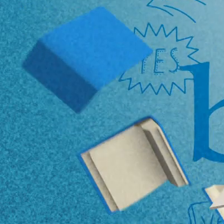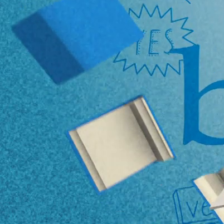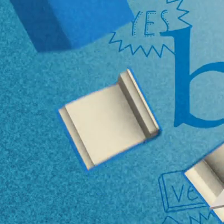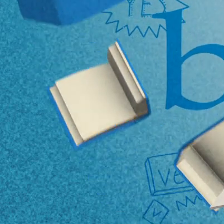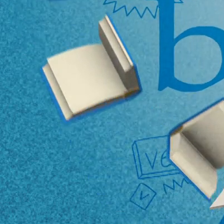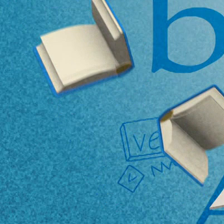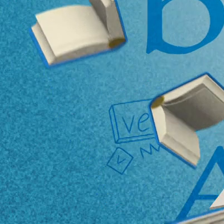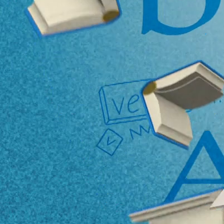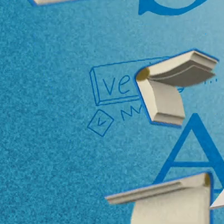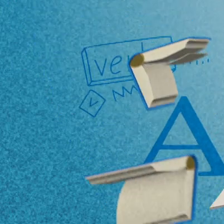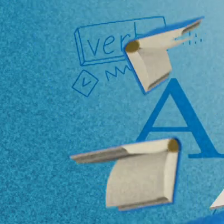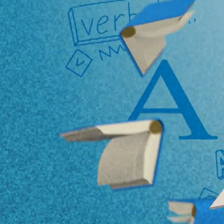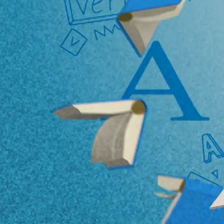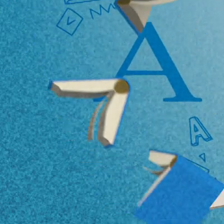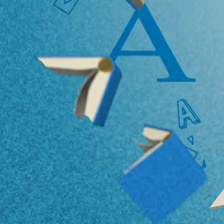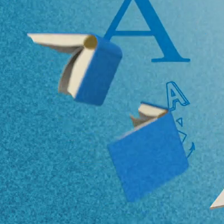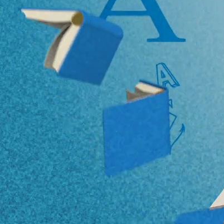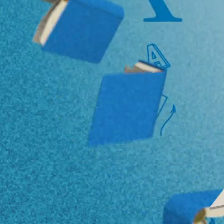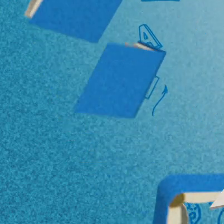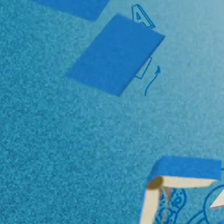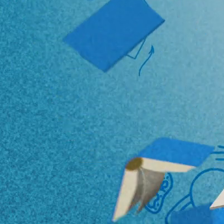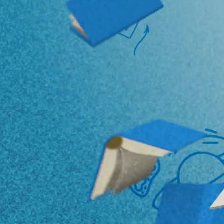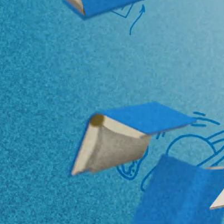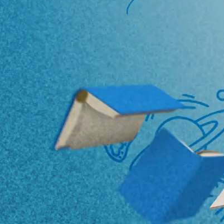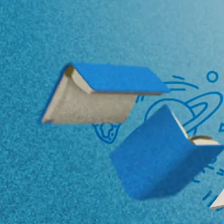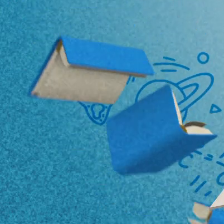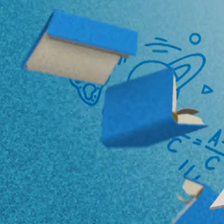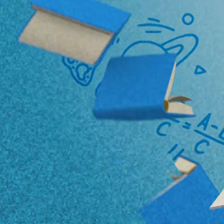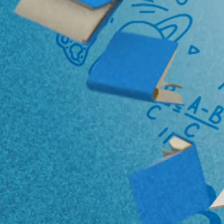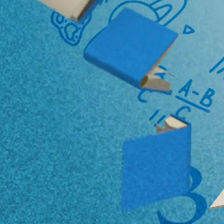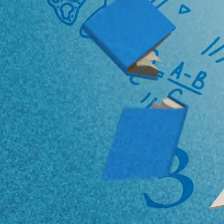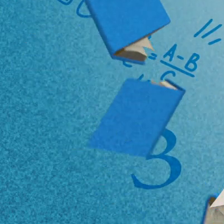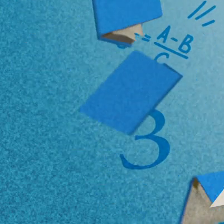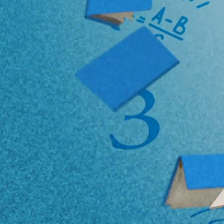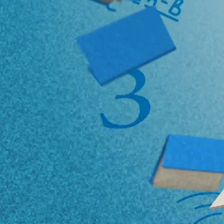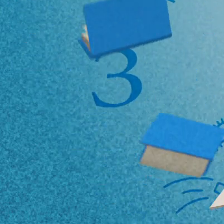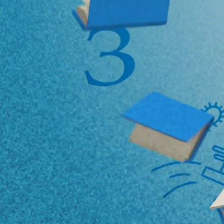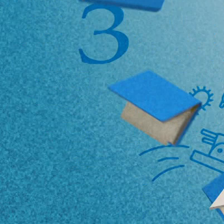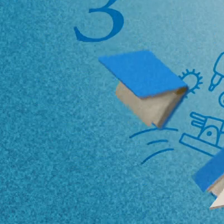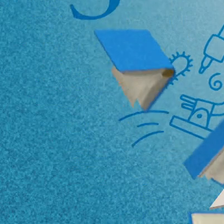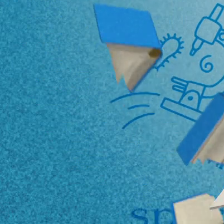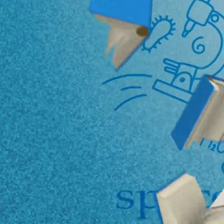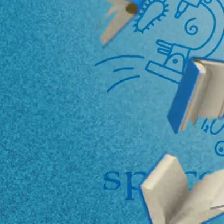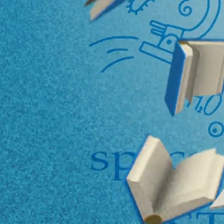He’s more than 18 years old, and he keeps me company while I'm at home.